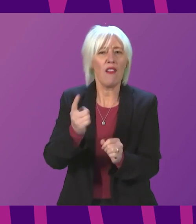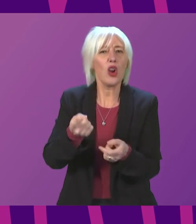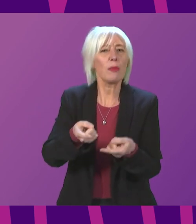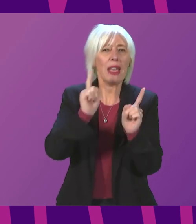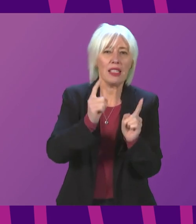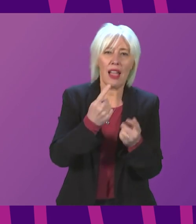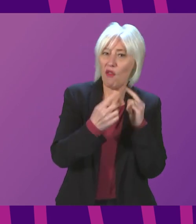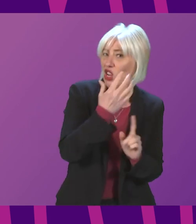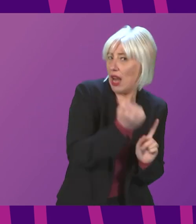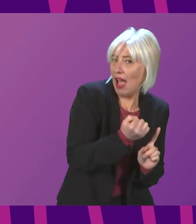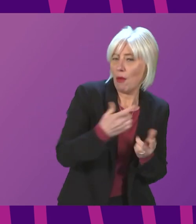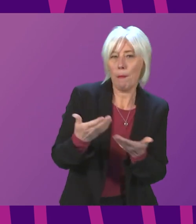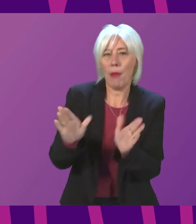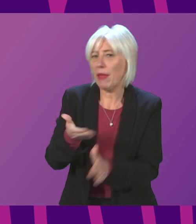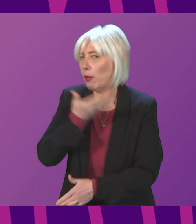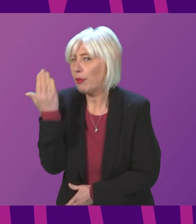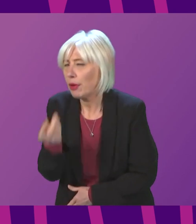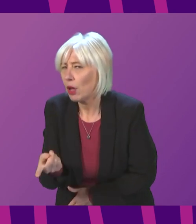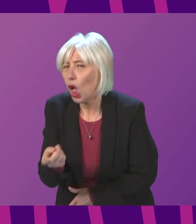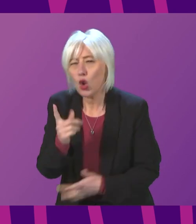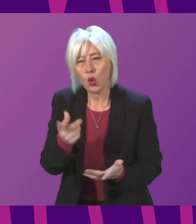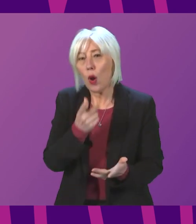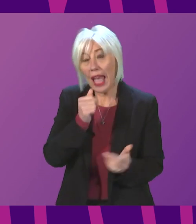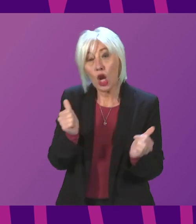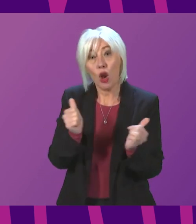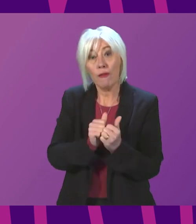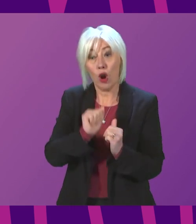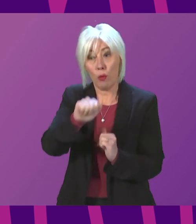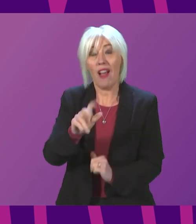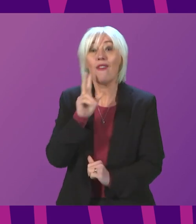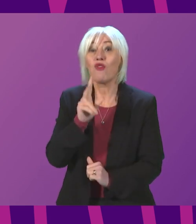do not. Will the First Minister confirm that Friday’s update with that information will